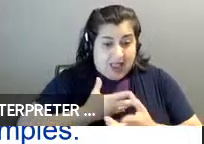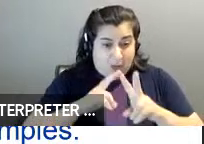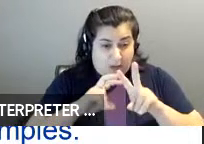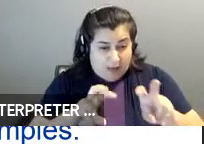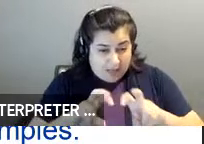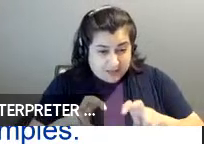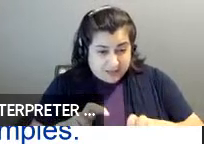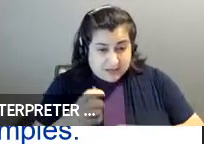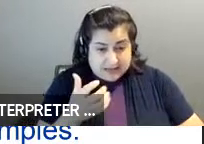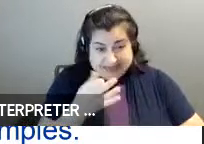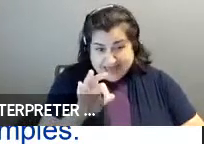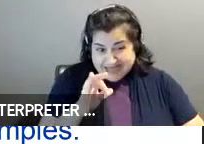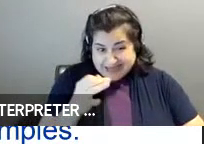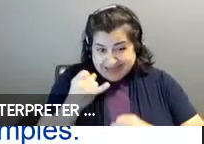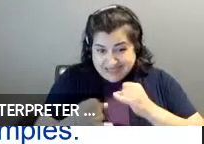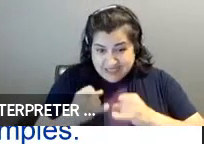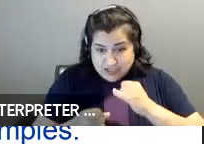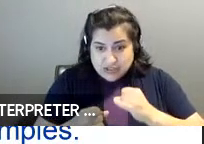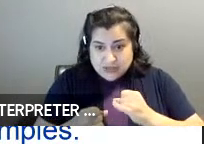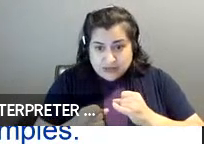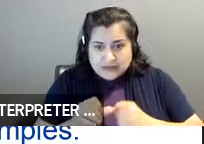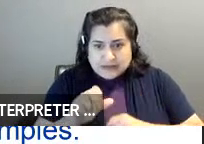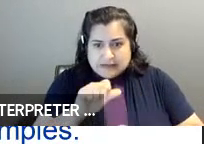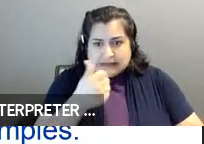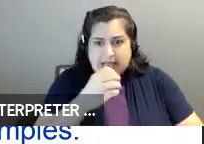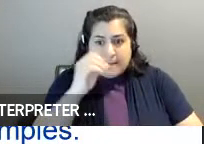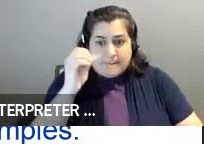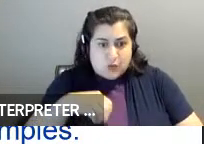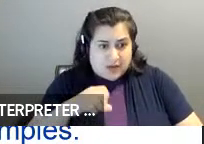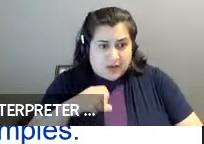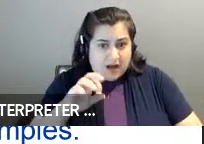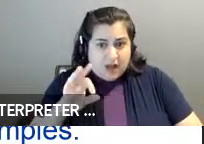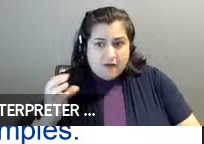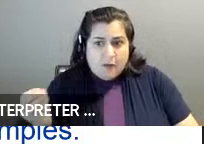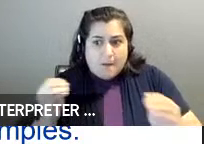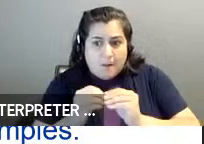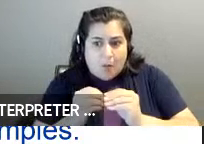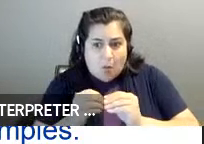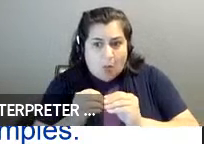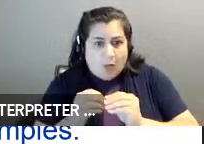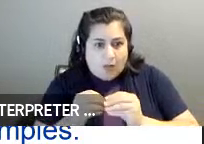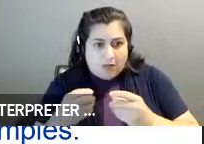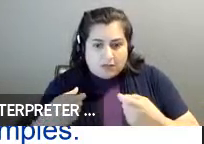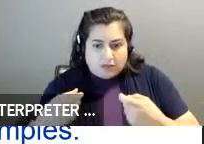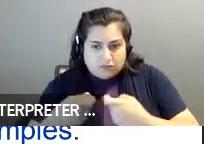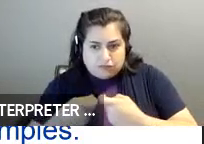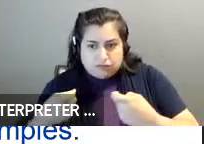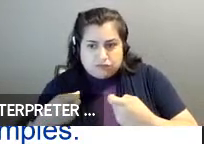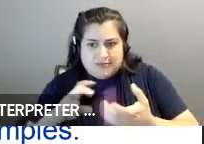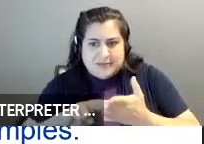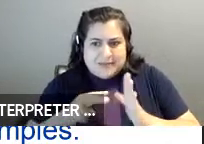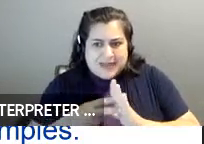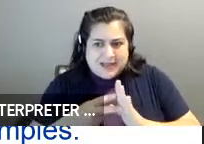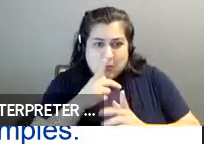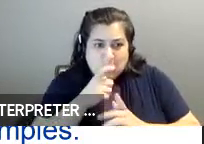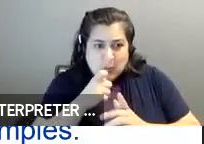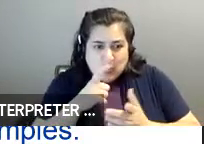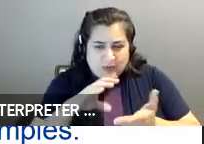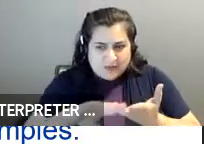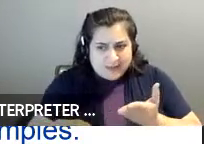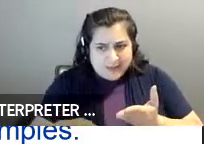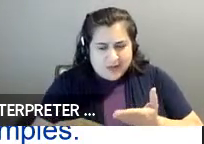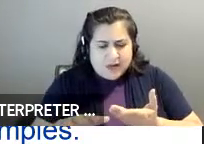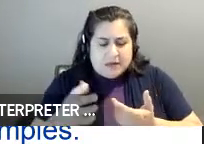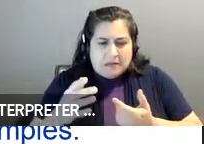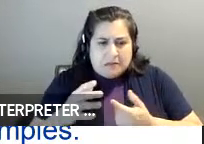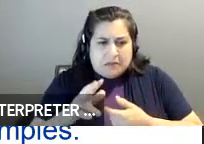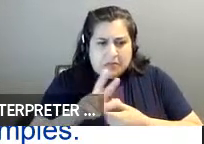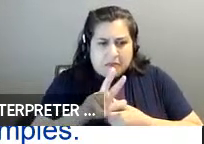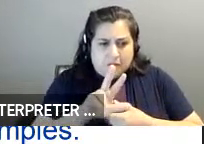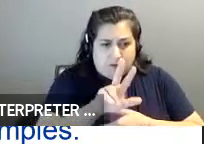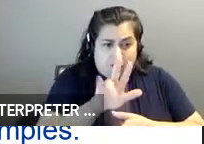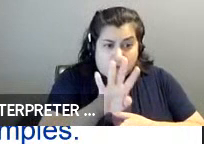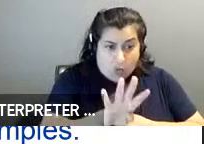a 10% increase in power wheelchair users decreased the percent excluded from 42 to 39%, which